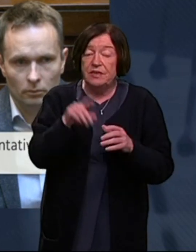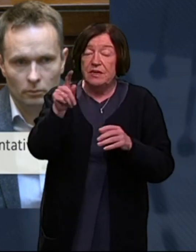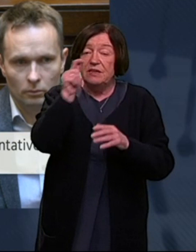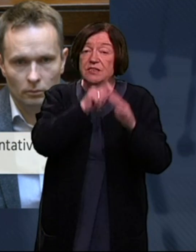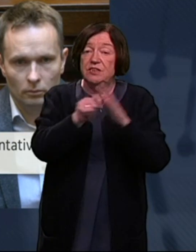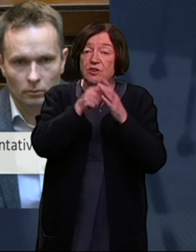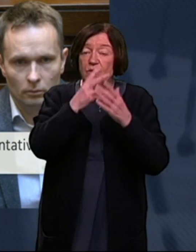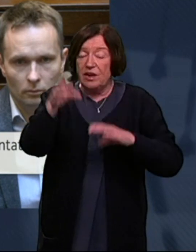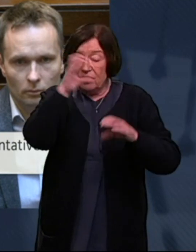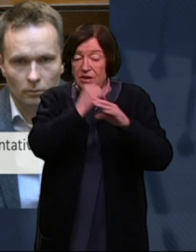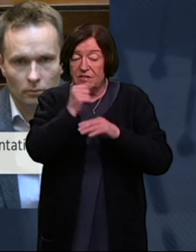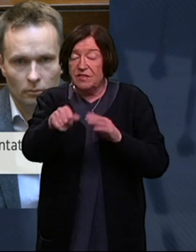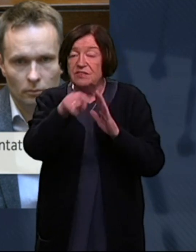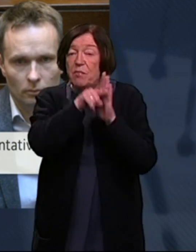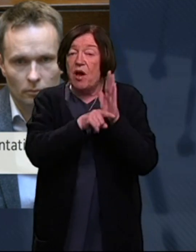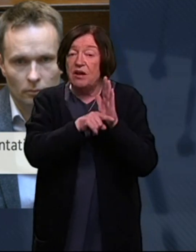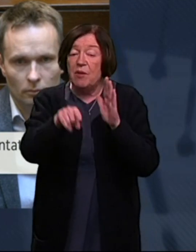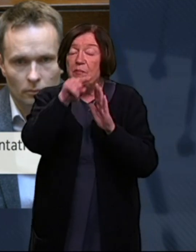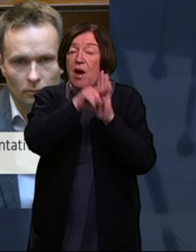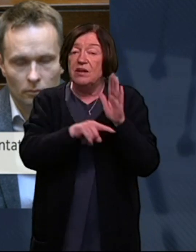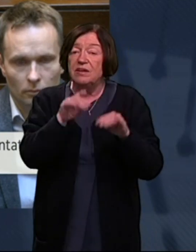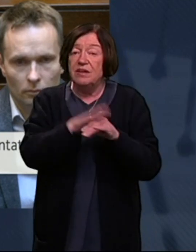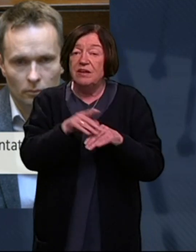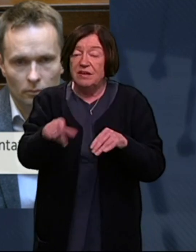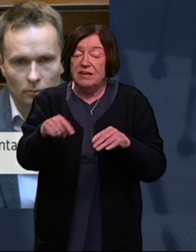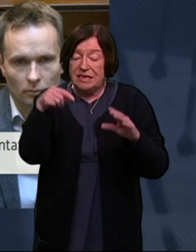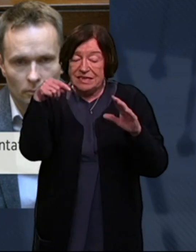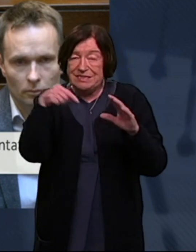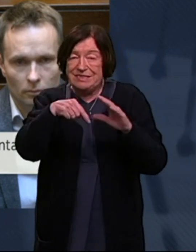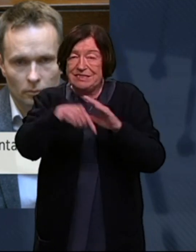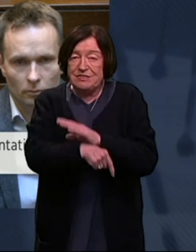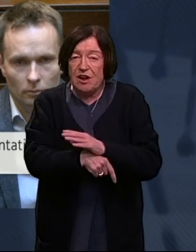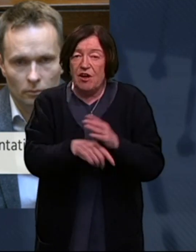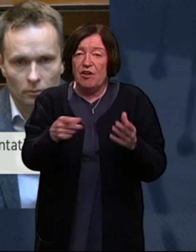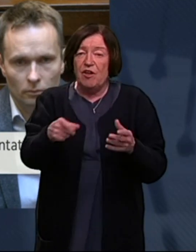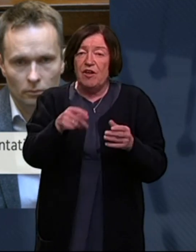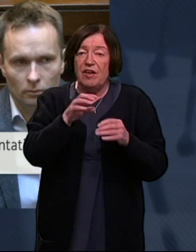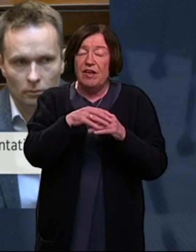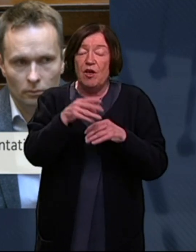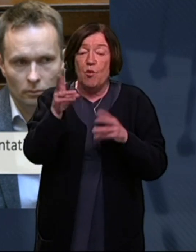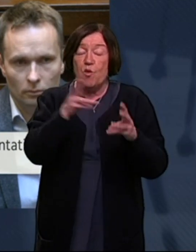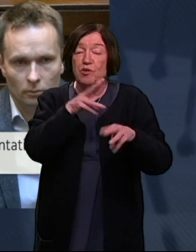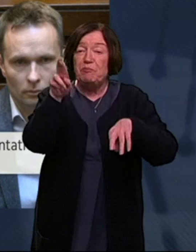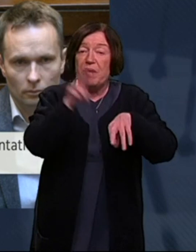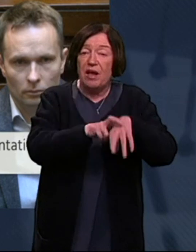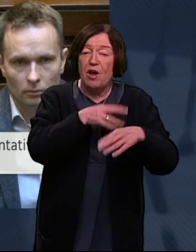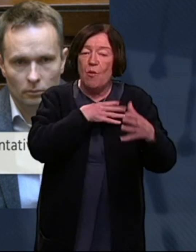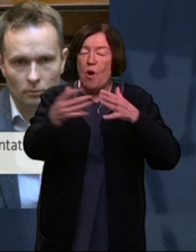When pursing this policy of intensification and so-called efficiency, what was the plan